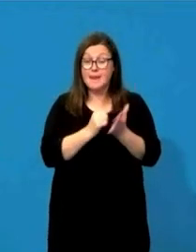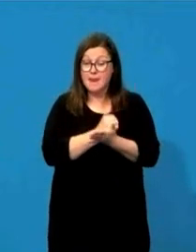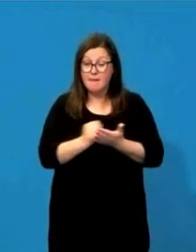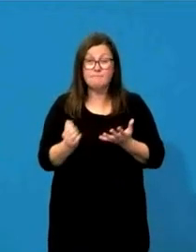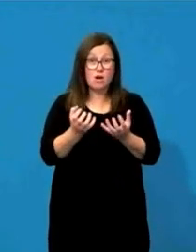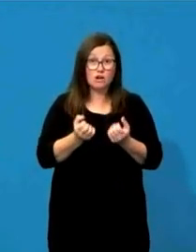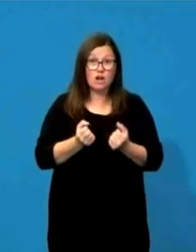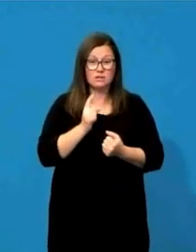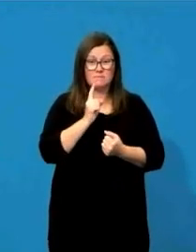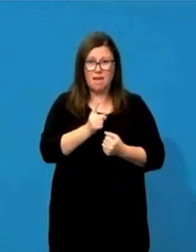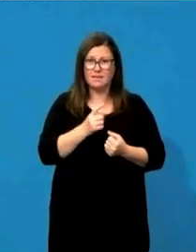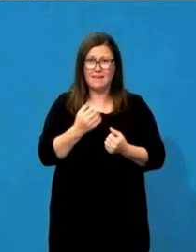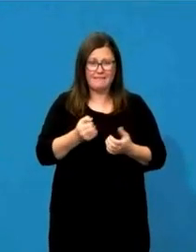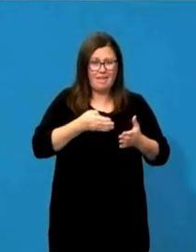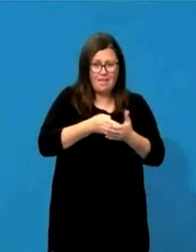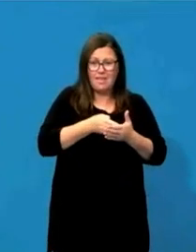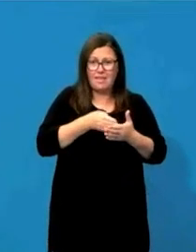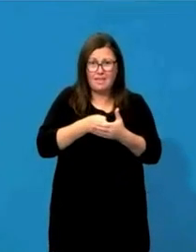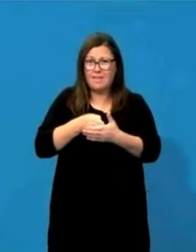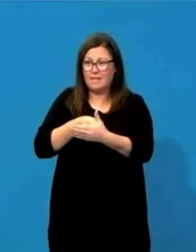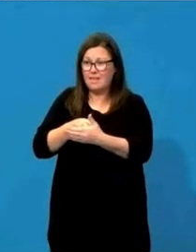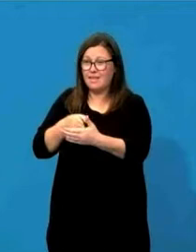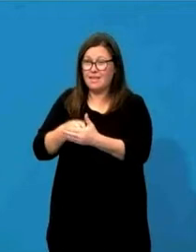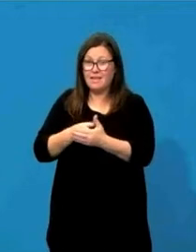So, there is people in our community who want to help, but struggle.